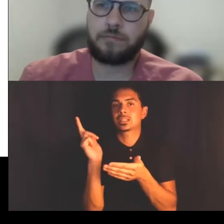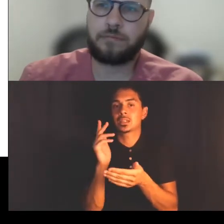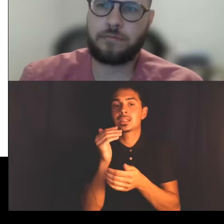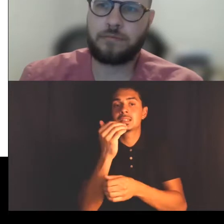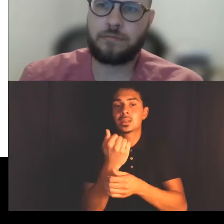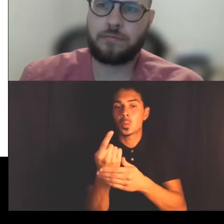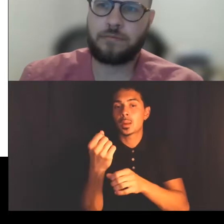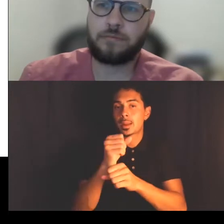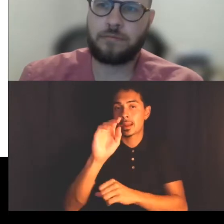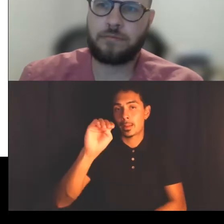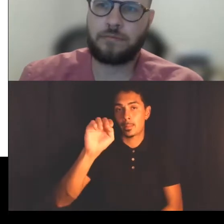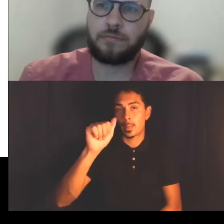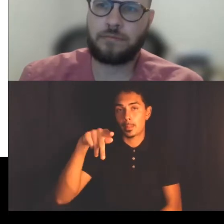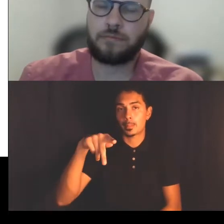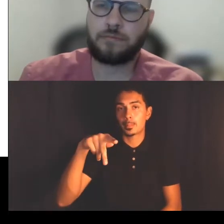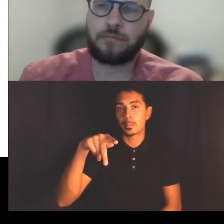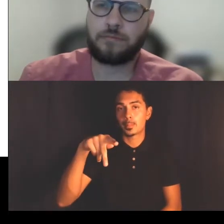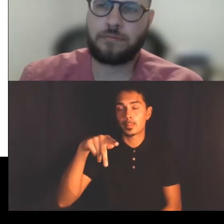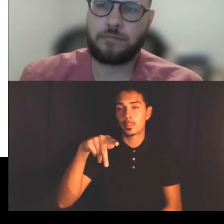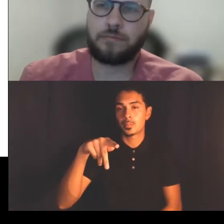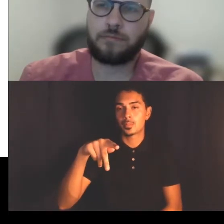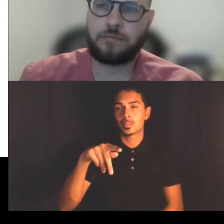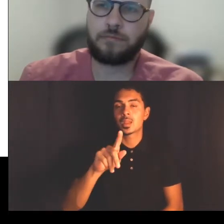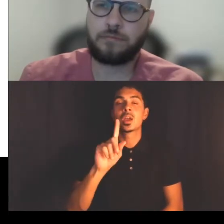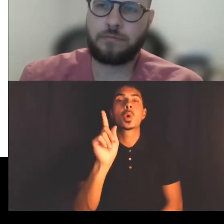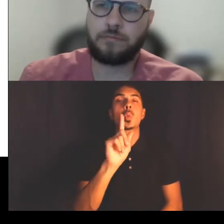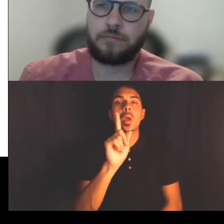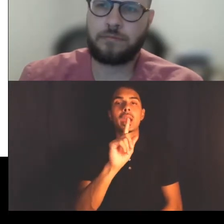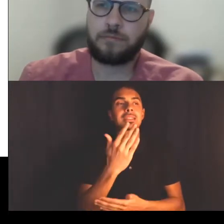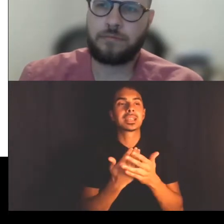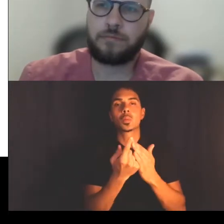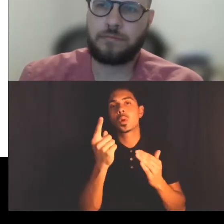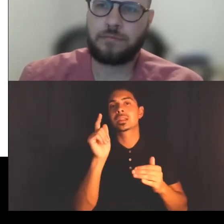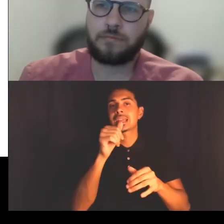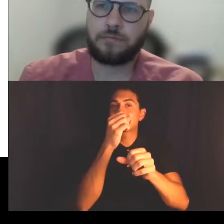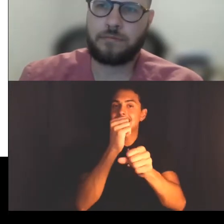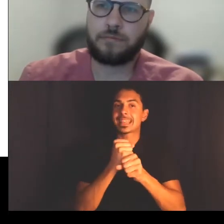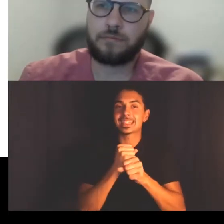for where someone can get informed consent care